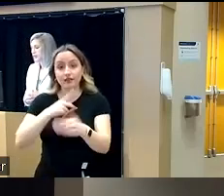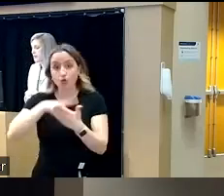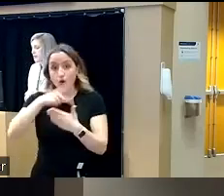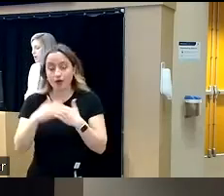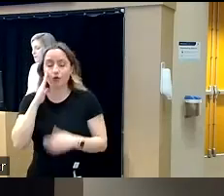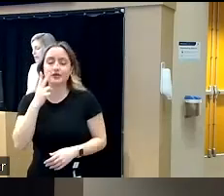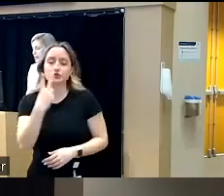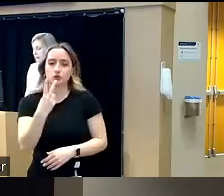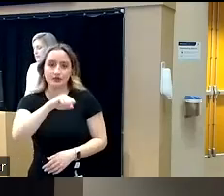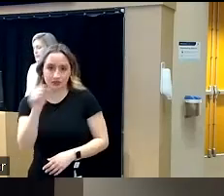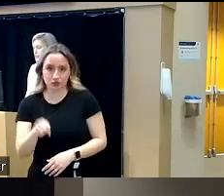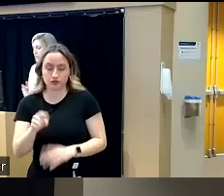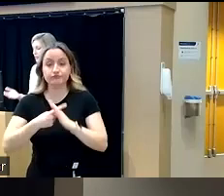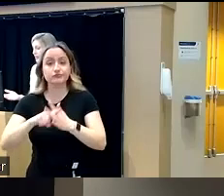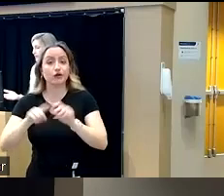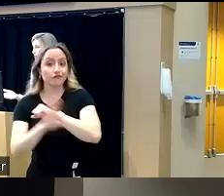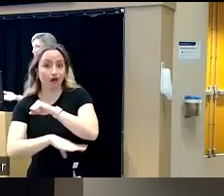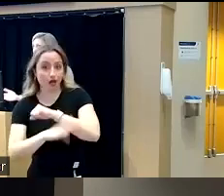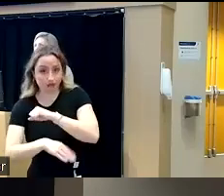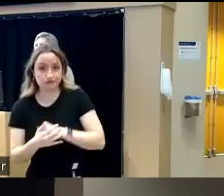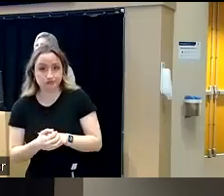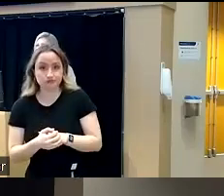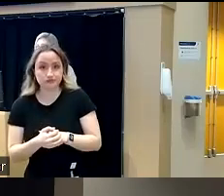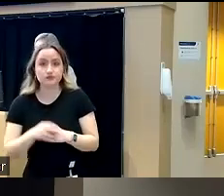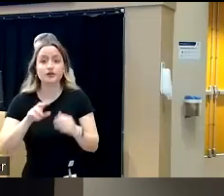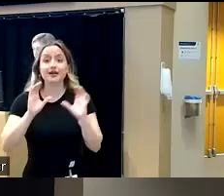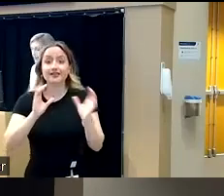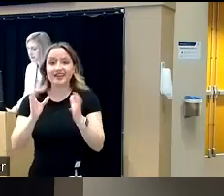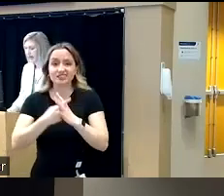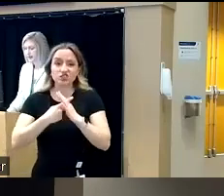starting in the fall and classes are generally after work hours starting at around five o'clock